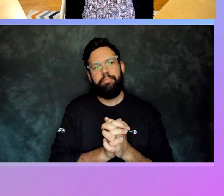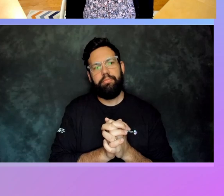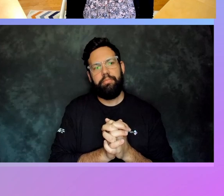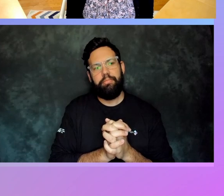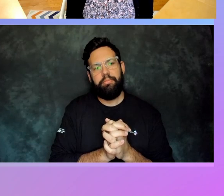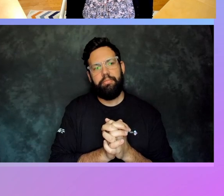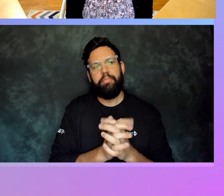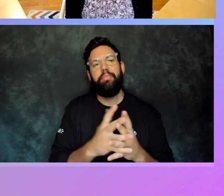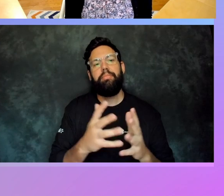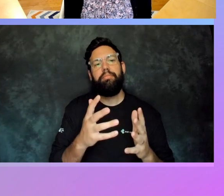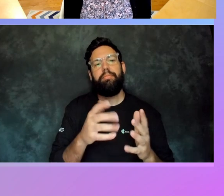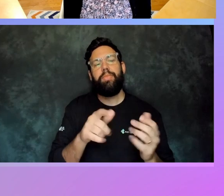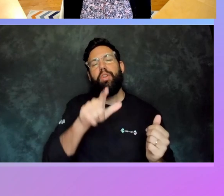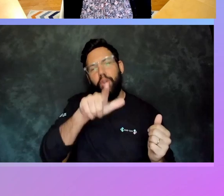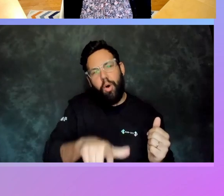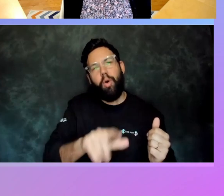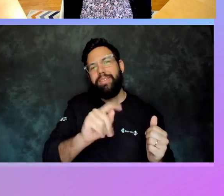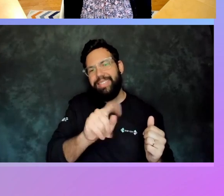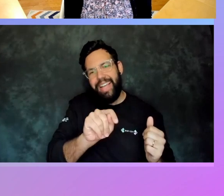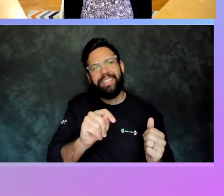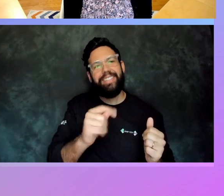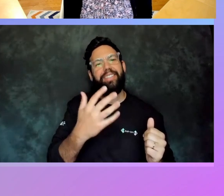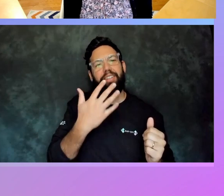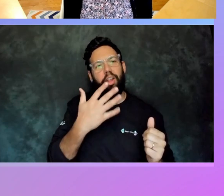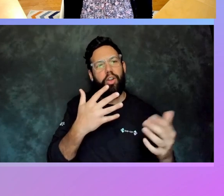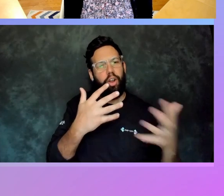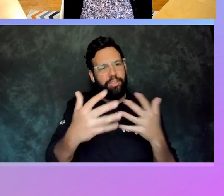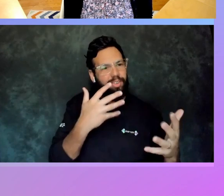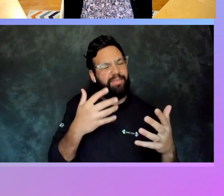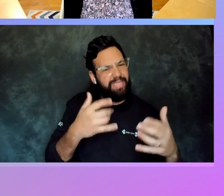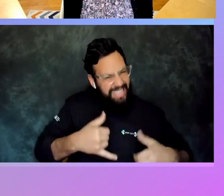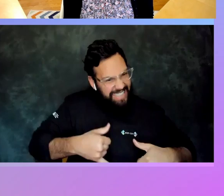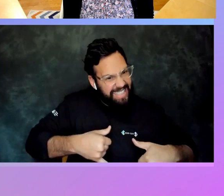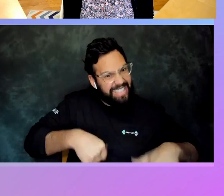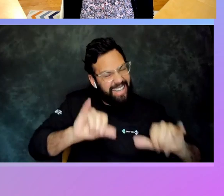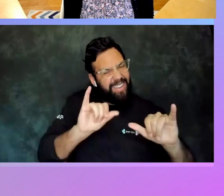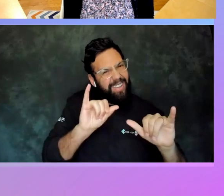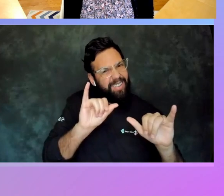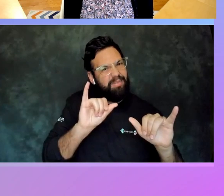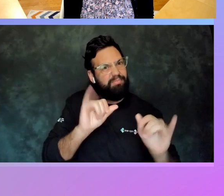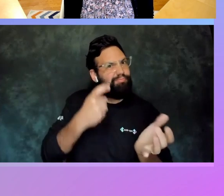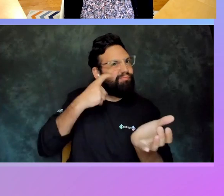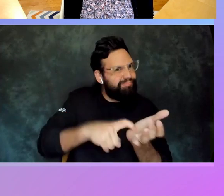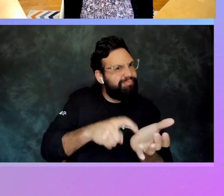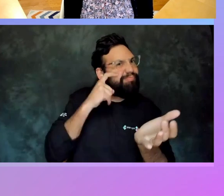design, you should have multiple animation starter kits to choose from, and some that focus on accessibility.